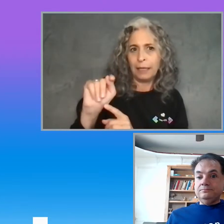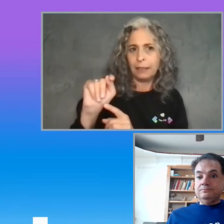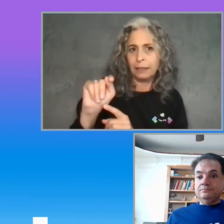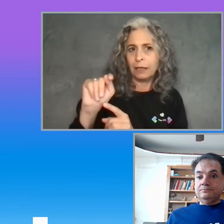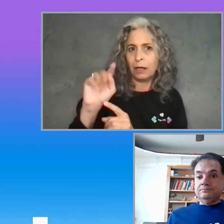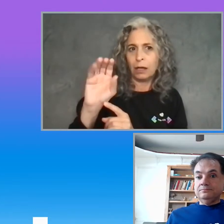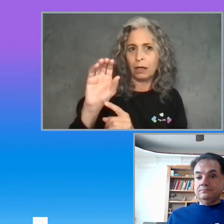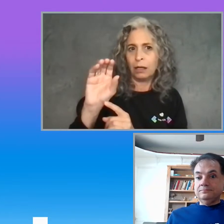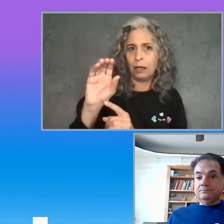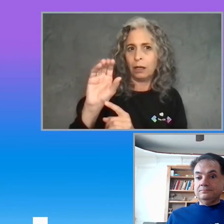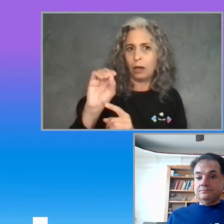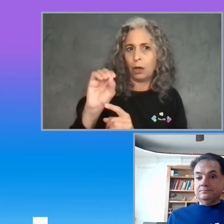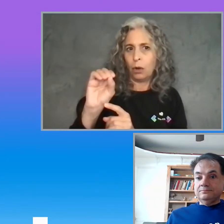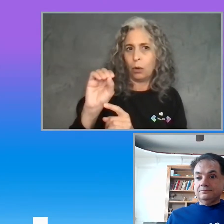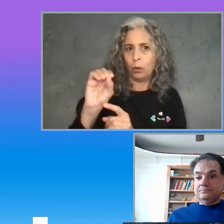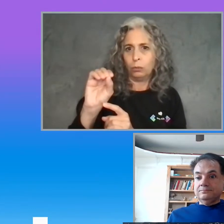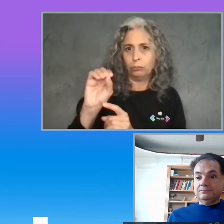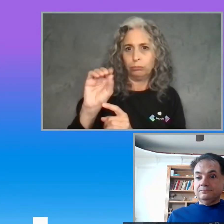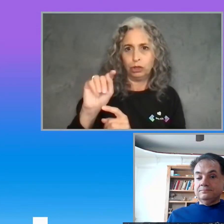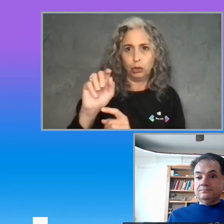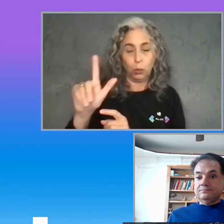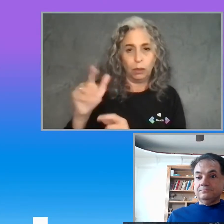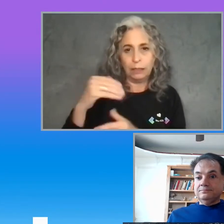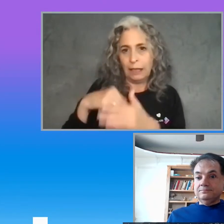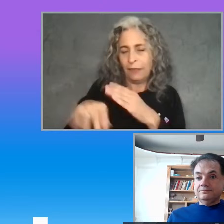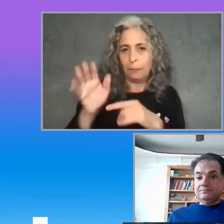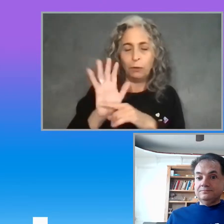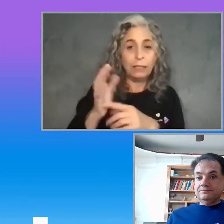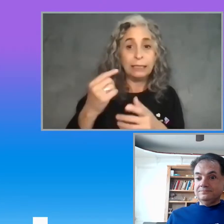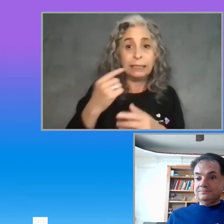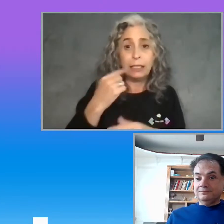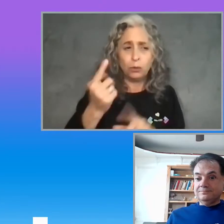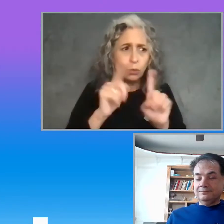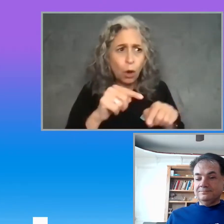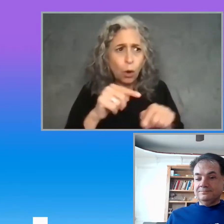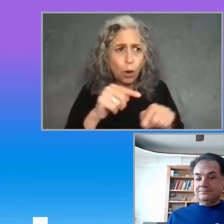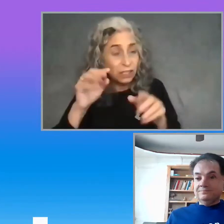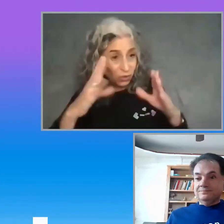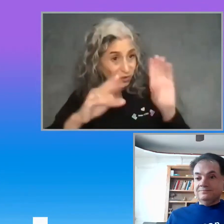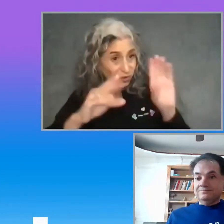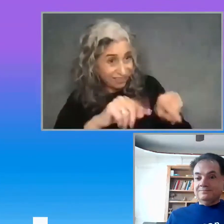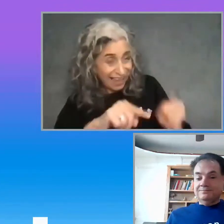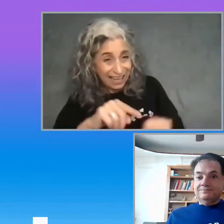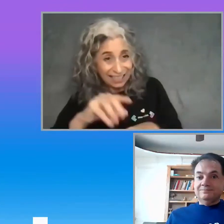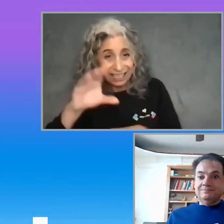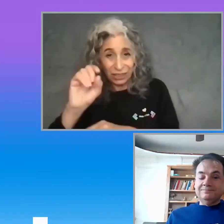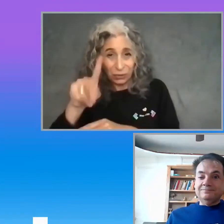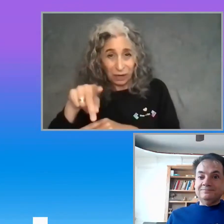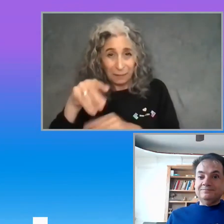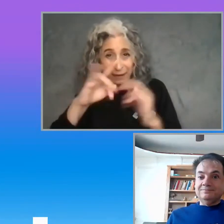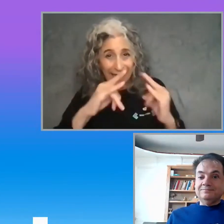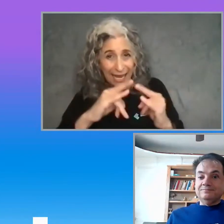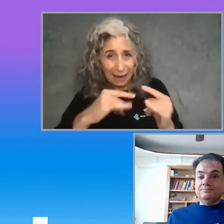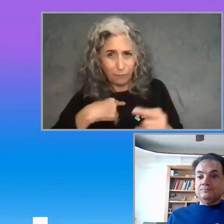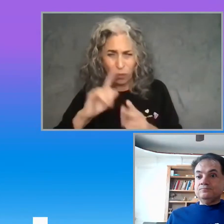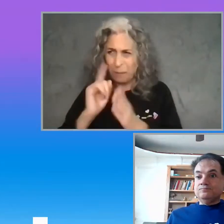she were old friends and she said, hey, did you go to Crip